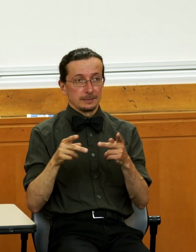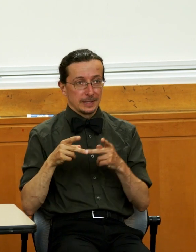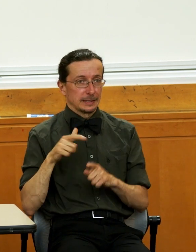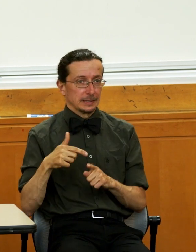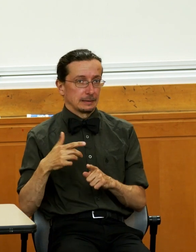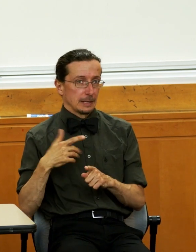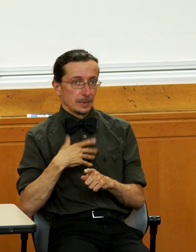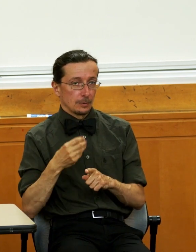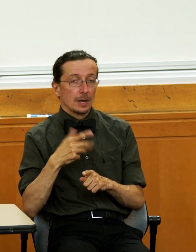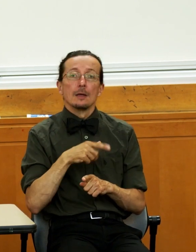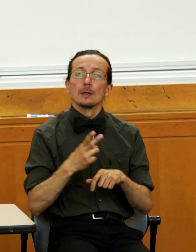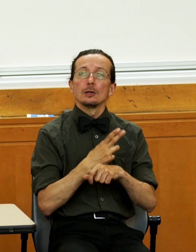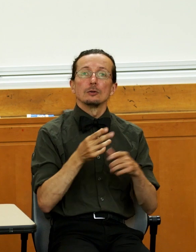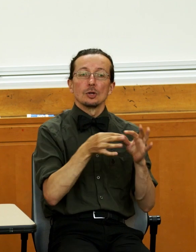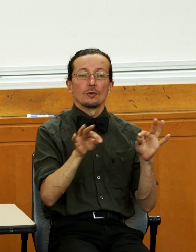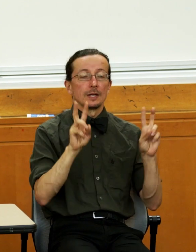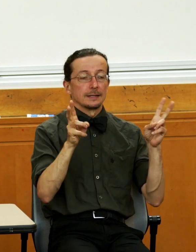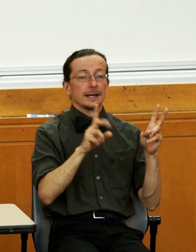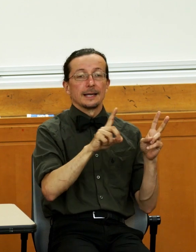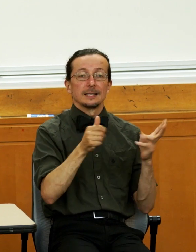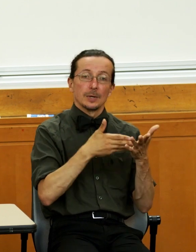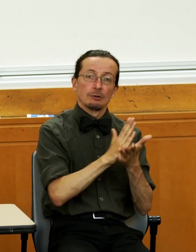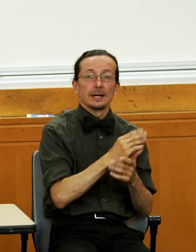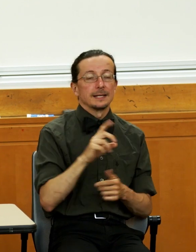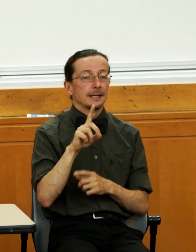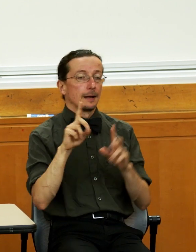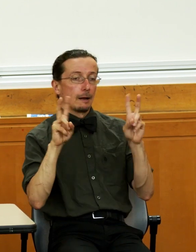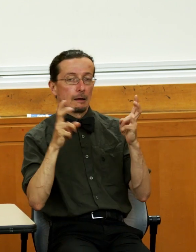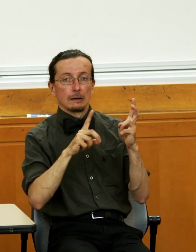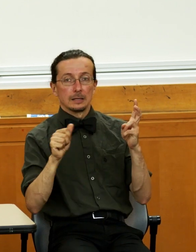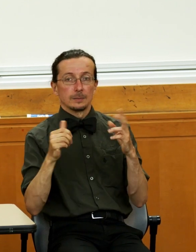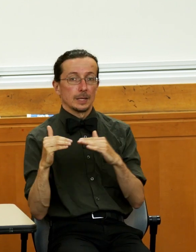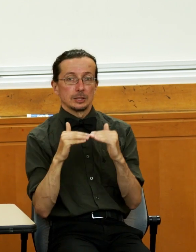the phrases disability rights and Disability Justice, either interchangeably or together,